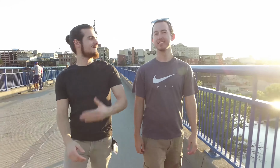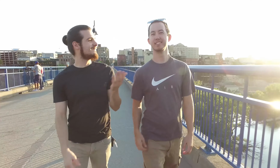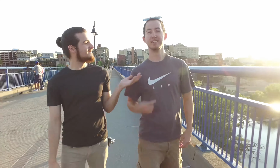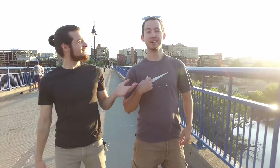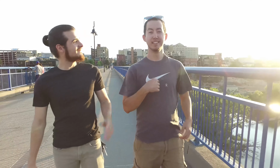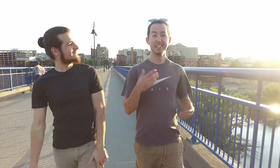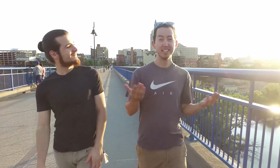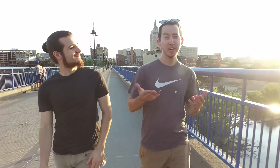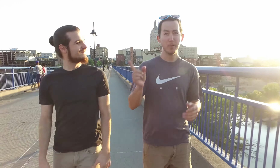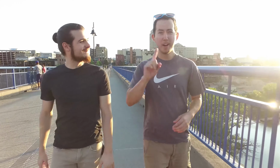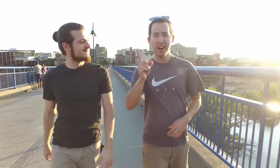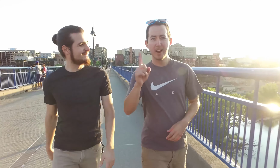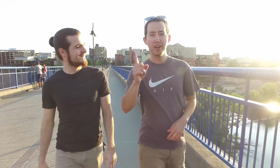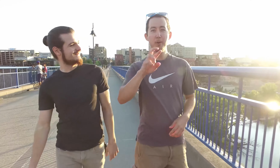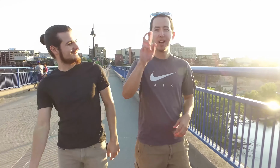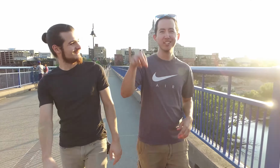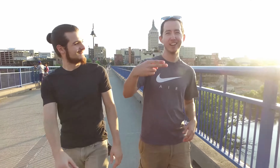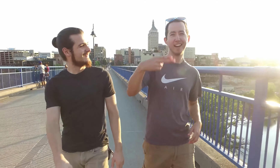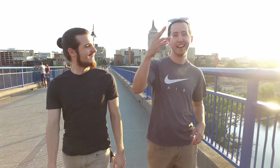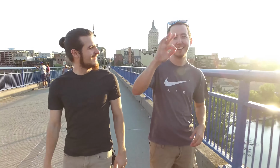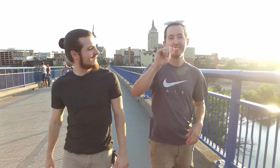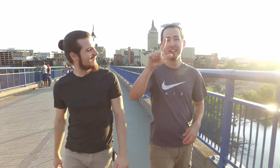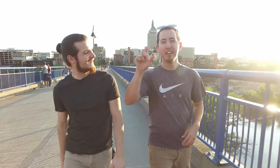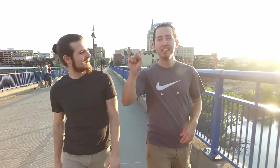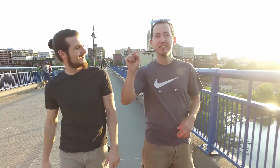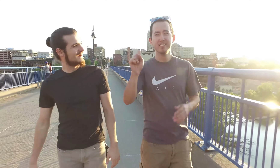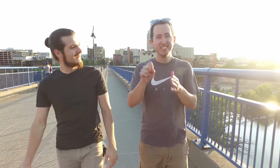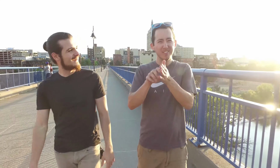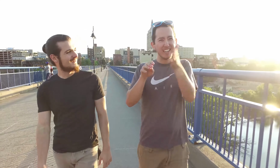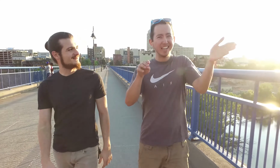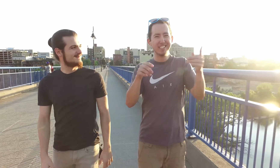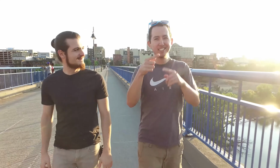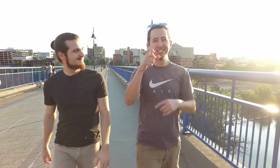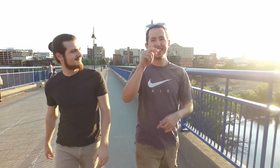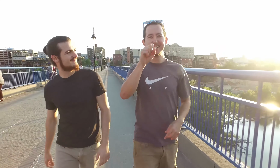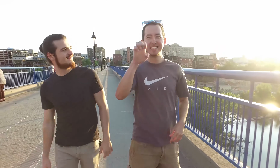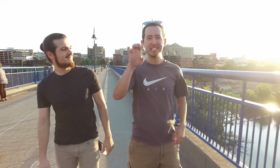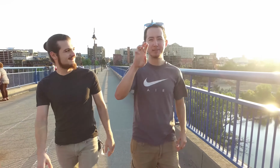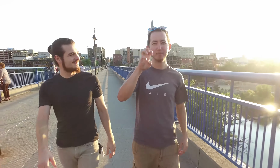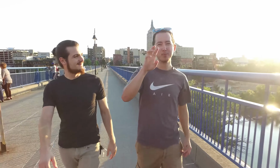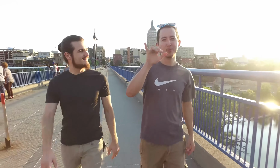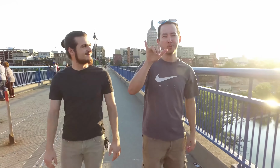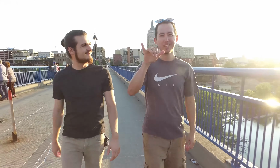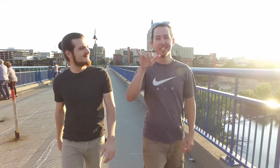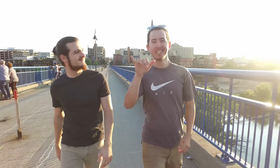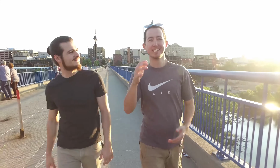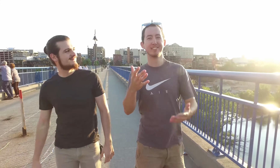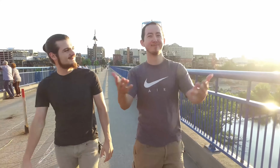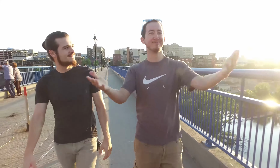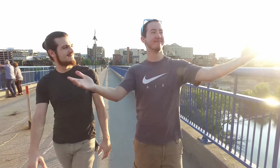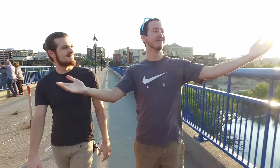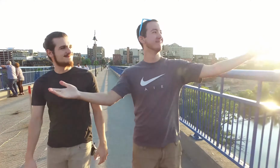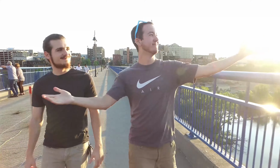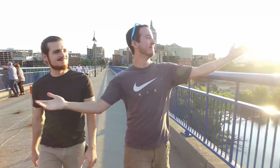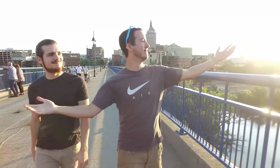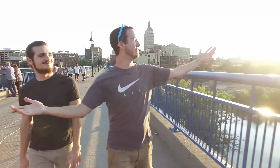We are located in Rochester's High Falls and it is right next to Genesee brewery.